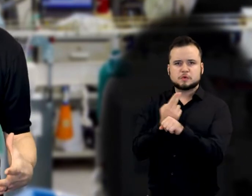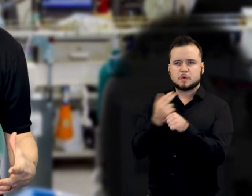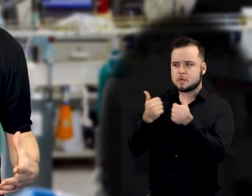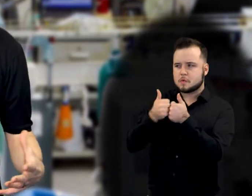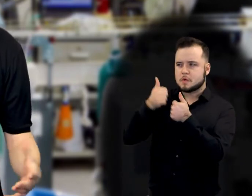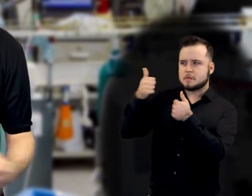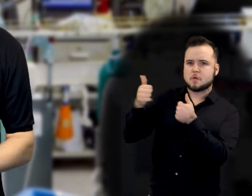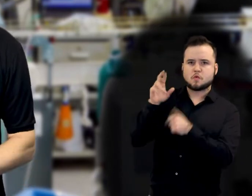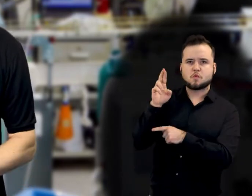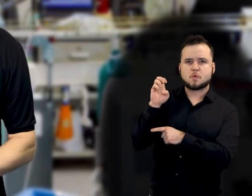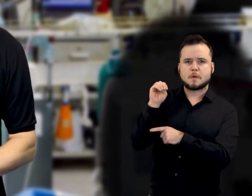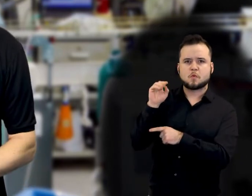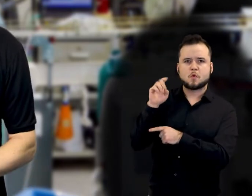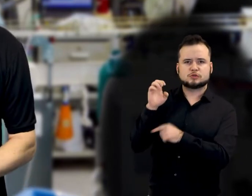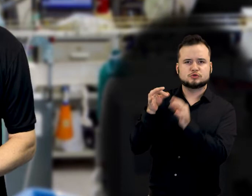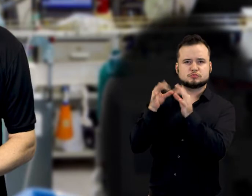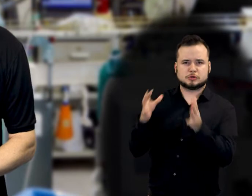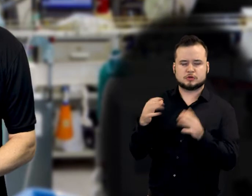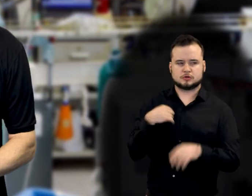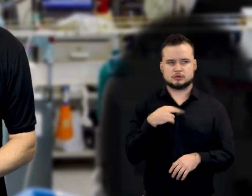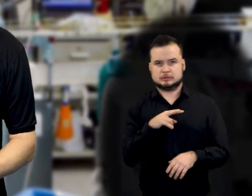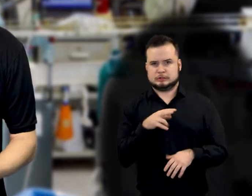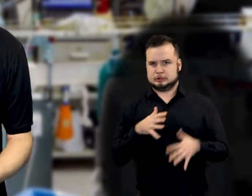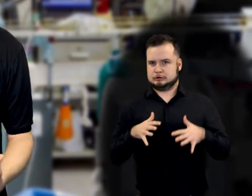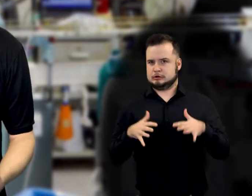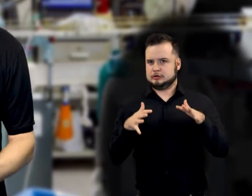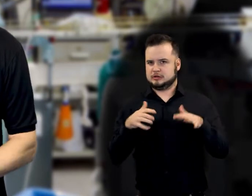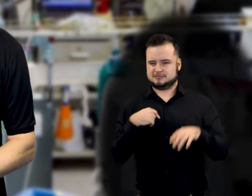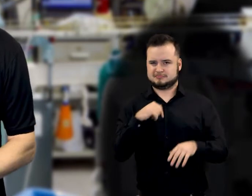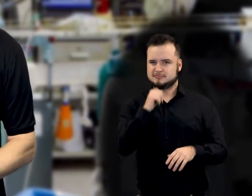I really didn't understand how it worked but I trust Shawn